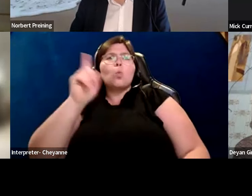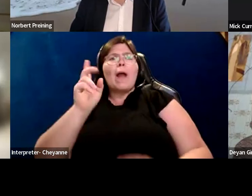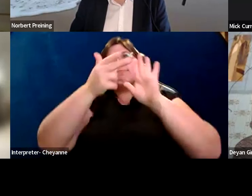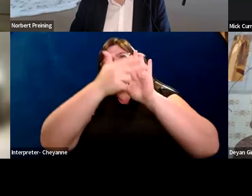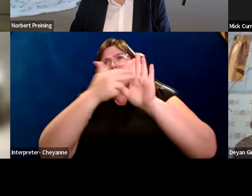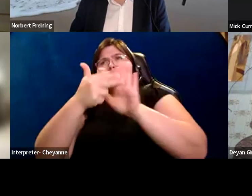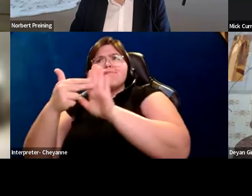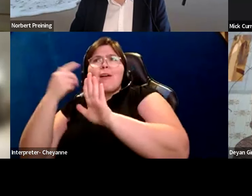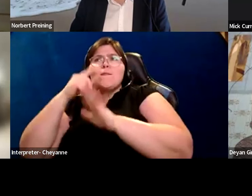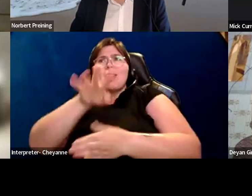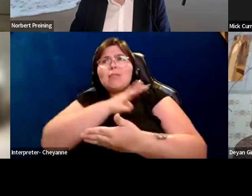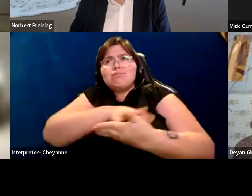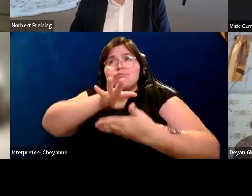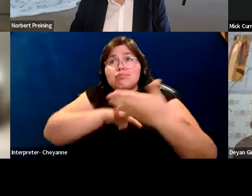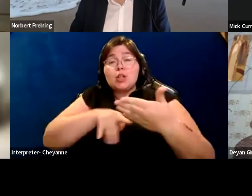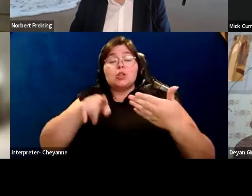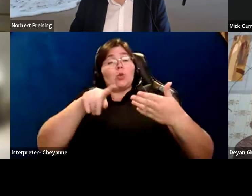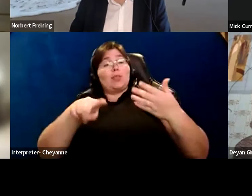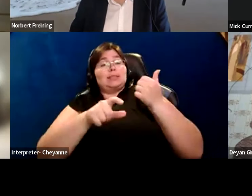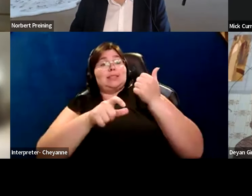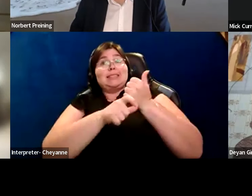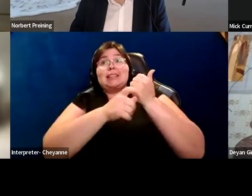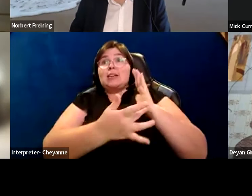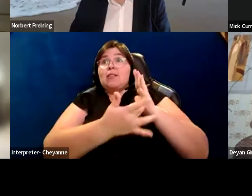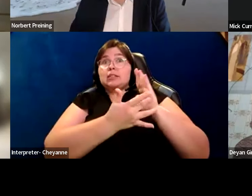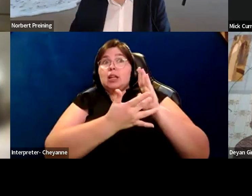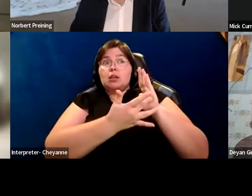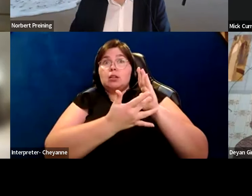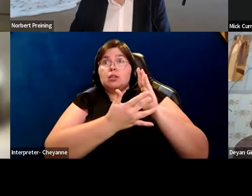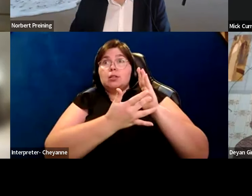these assistive technologies and tools rely very heavily on getting, as I